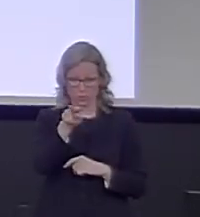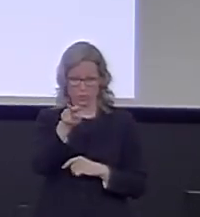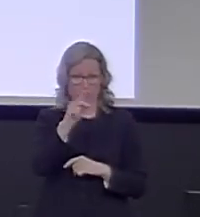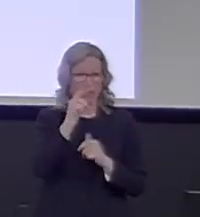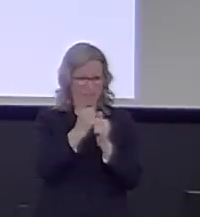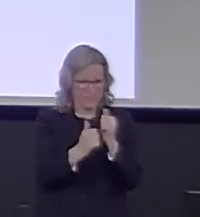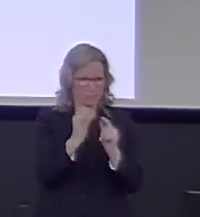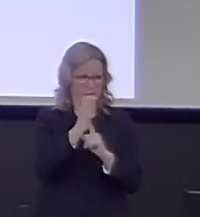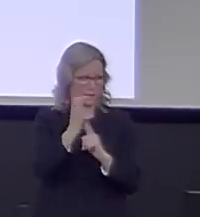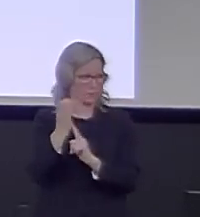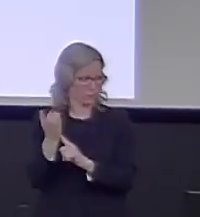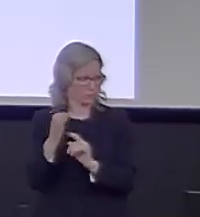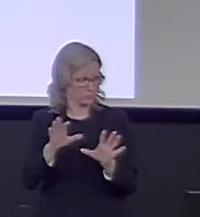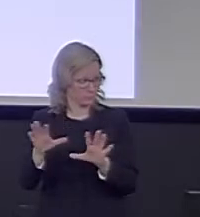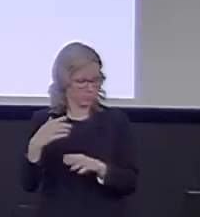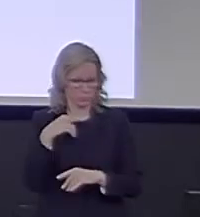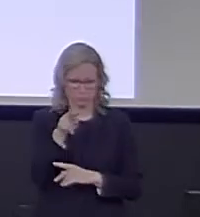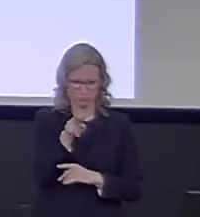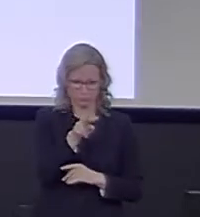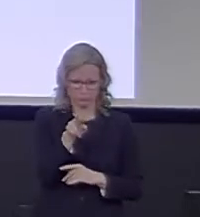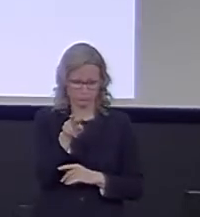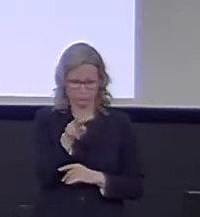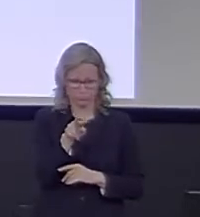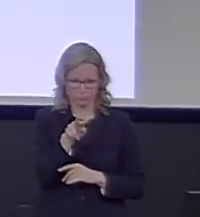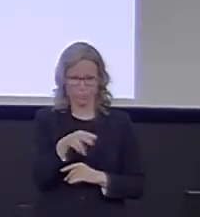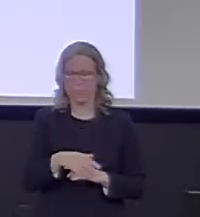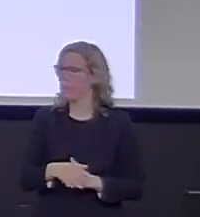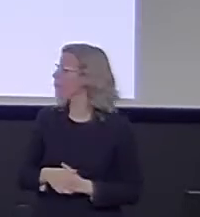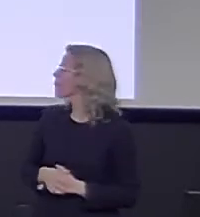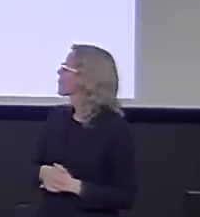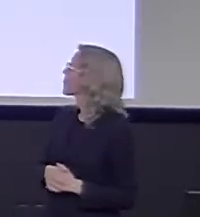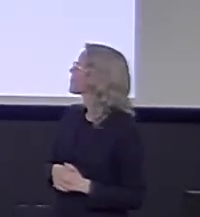And so this is an example of two participants here